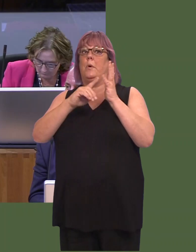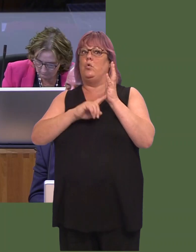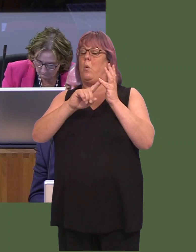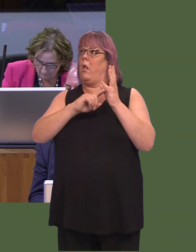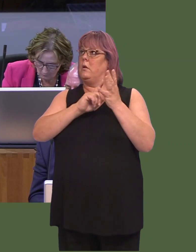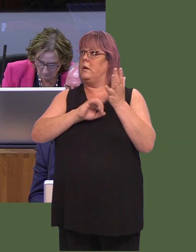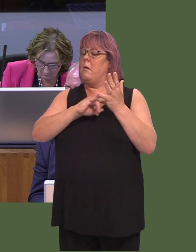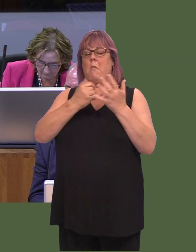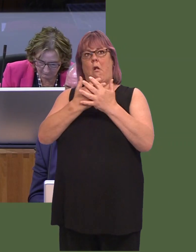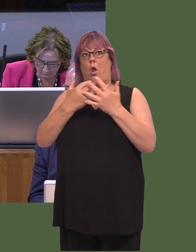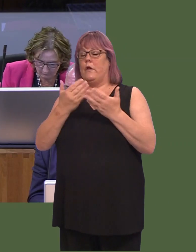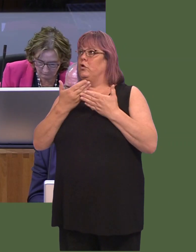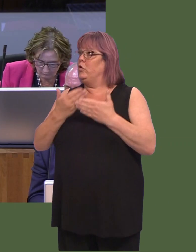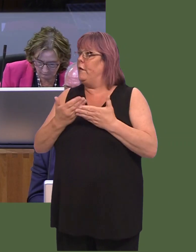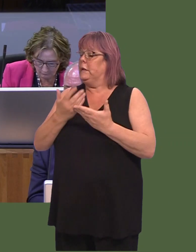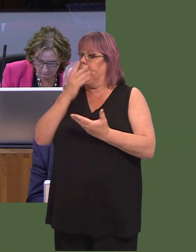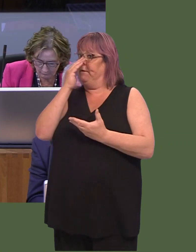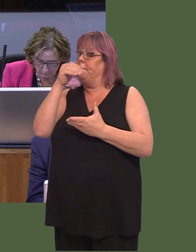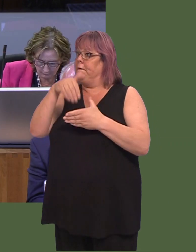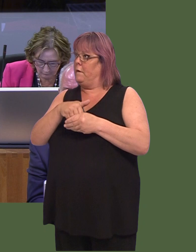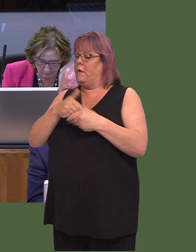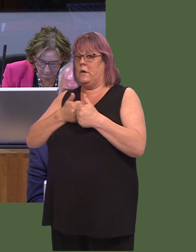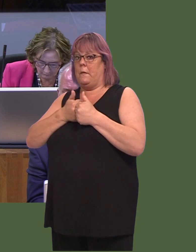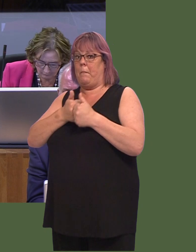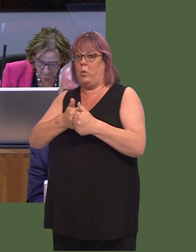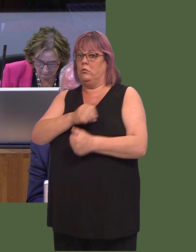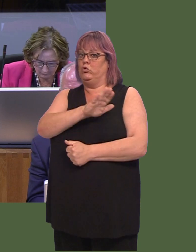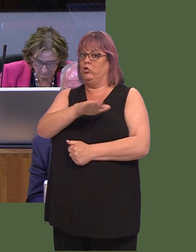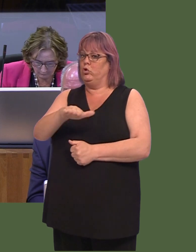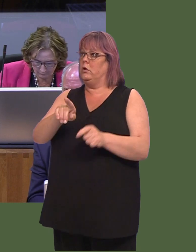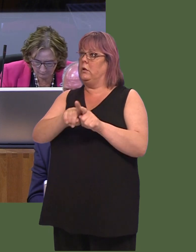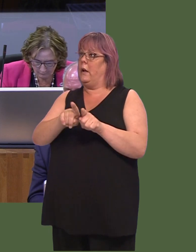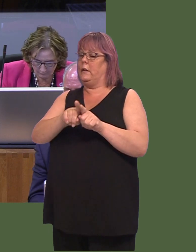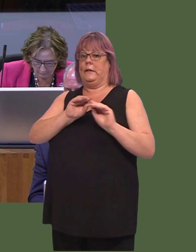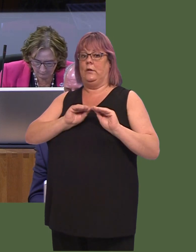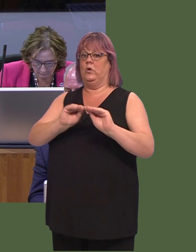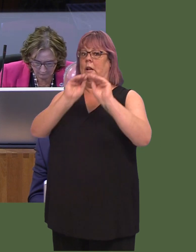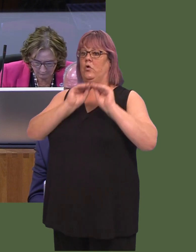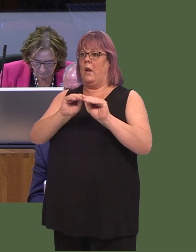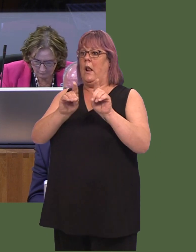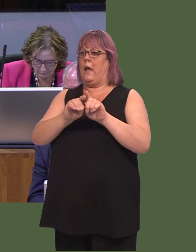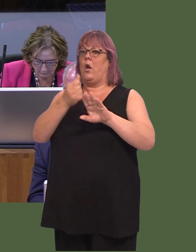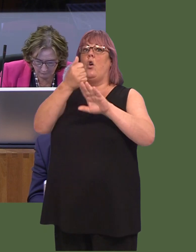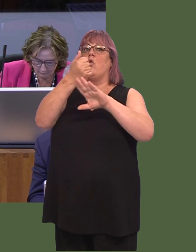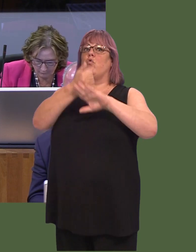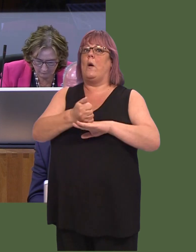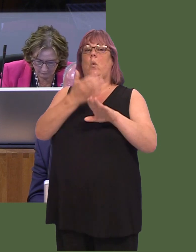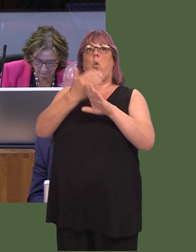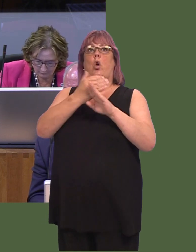There is a wealth of charities also that are involved in giving support to our education system.